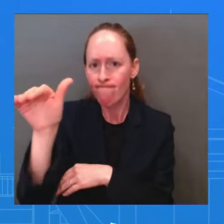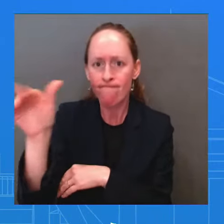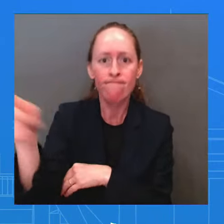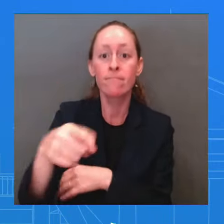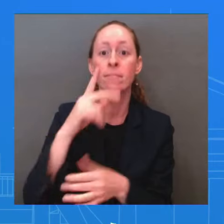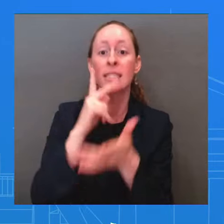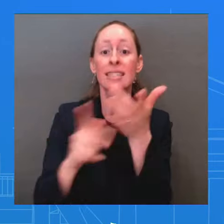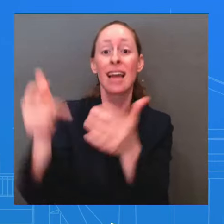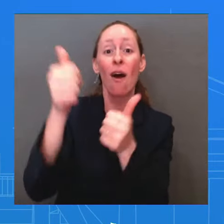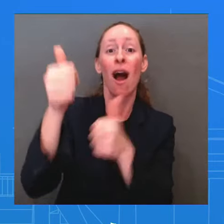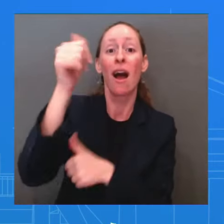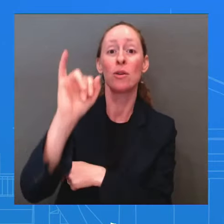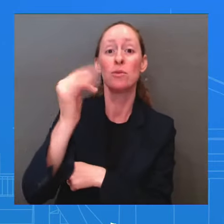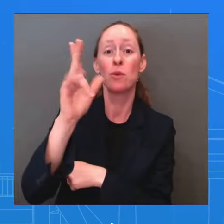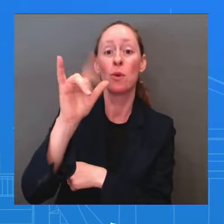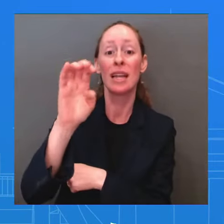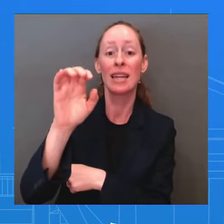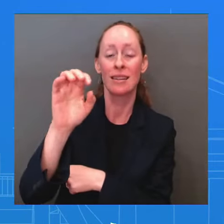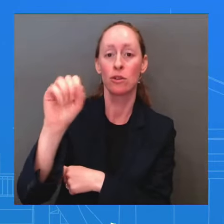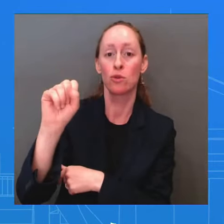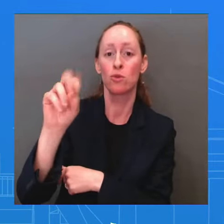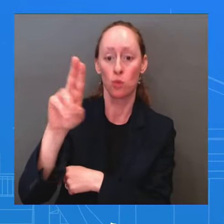they have been active in this from very early on --